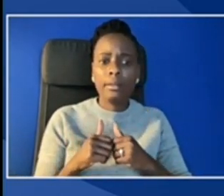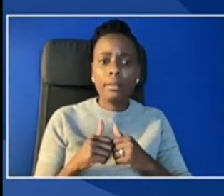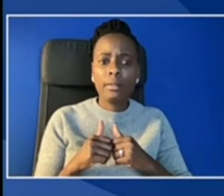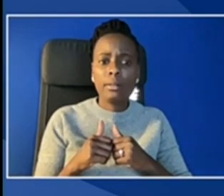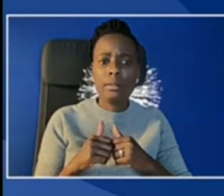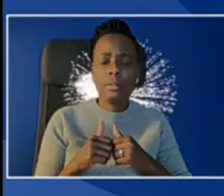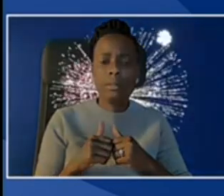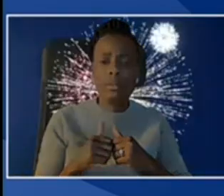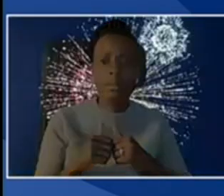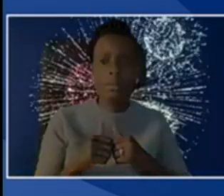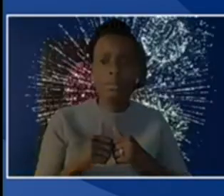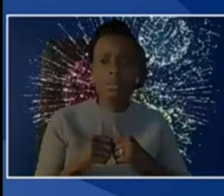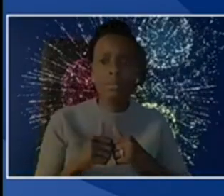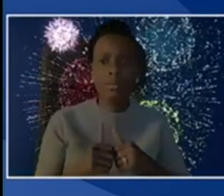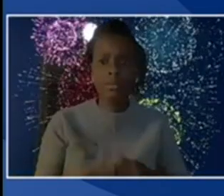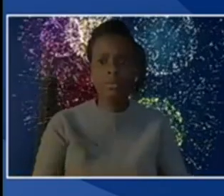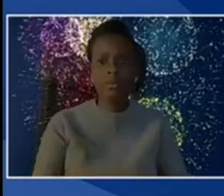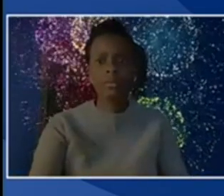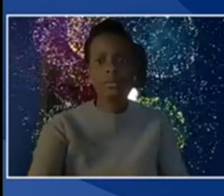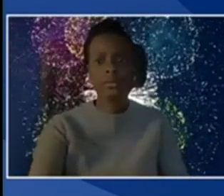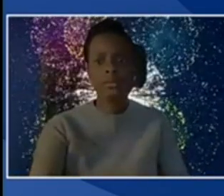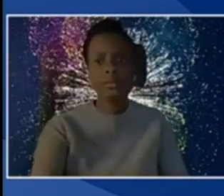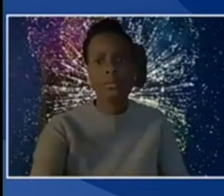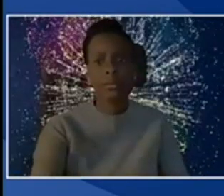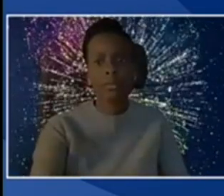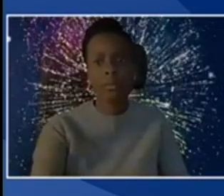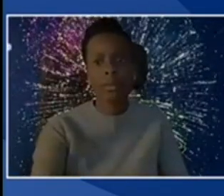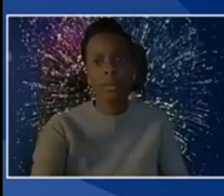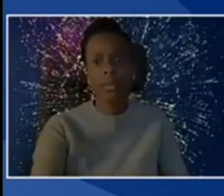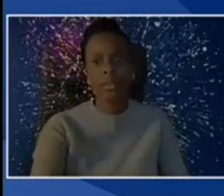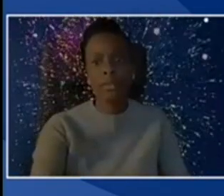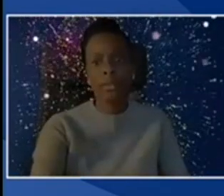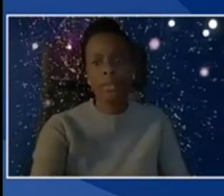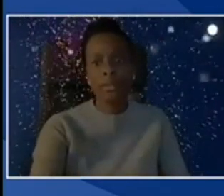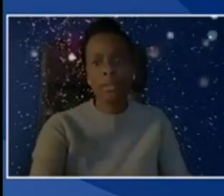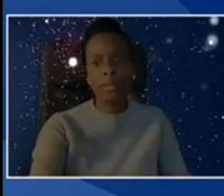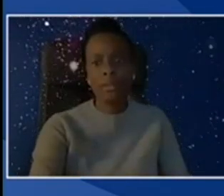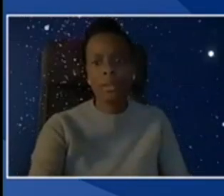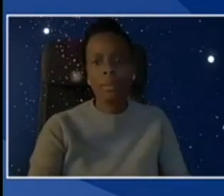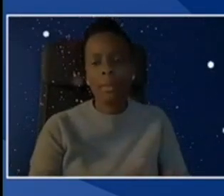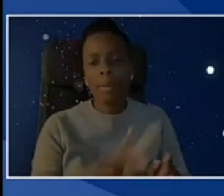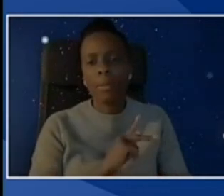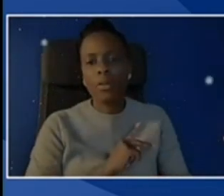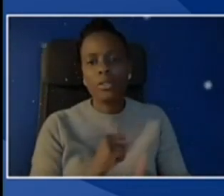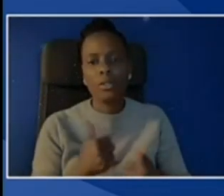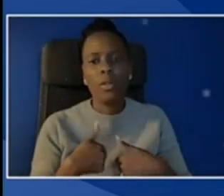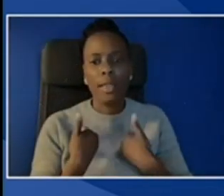I guess you could say my work life and my personal life and I just pretty much trying